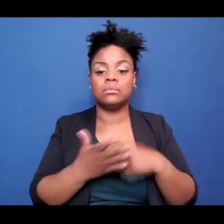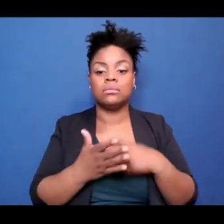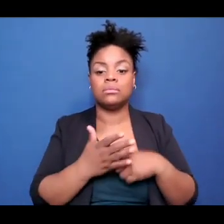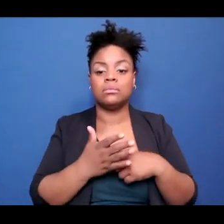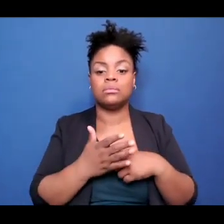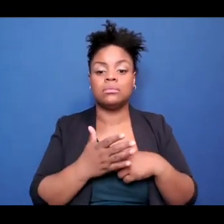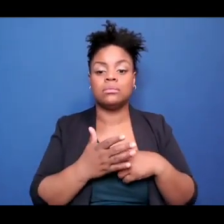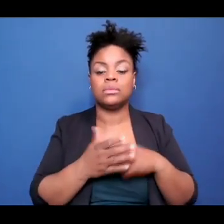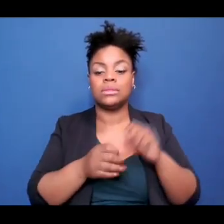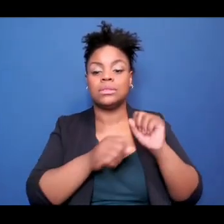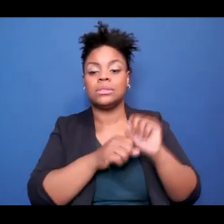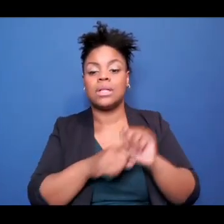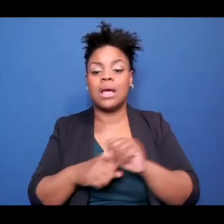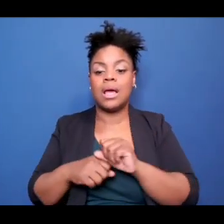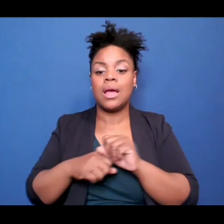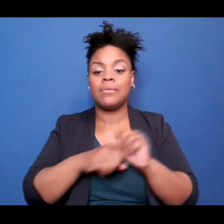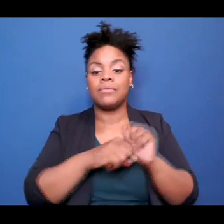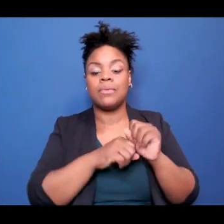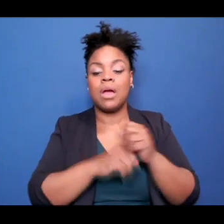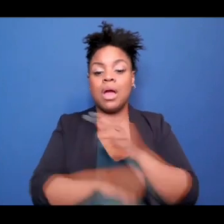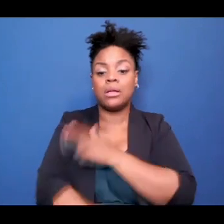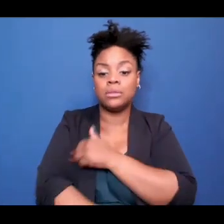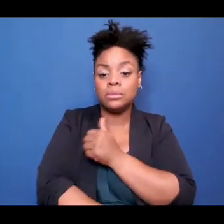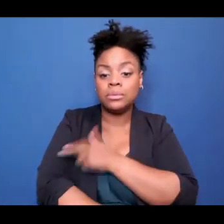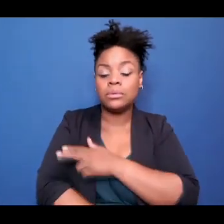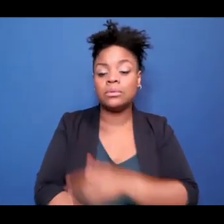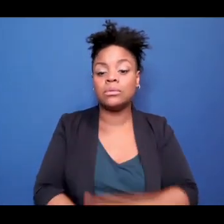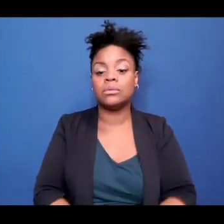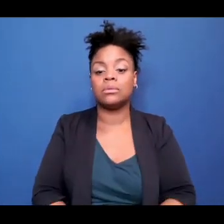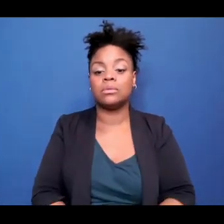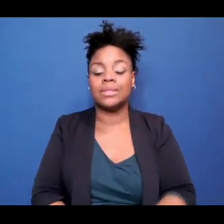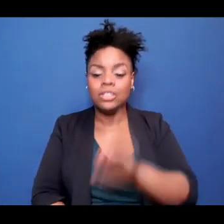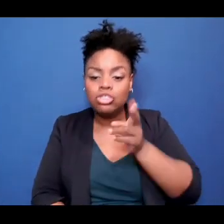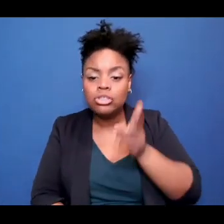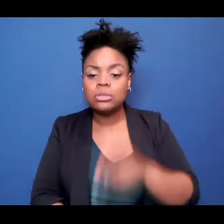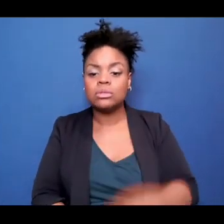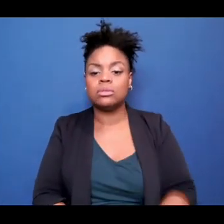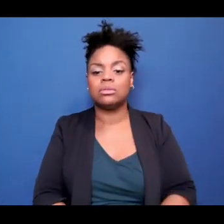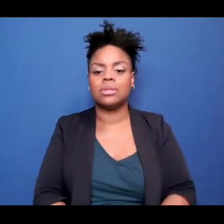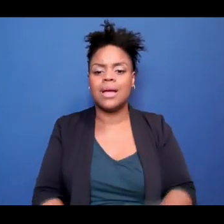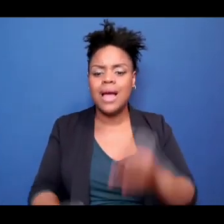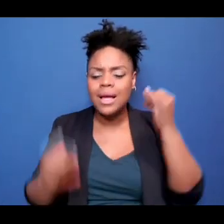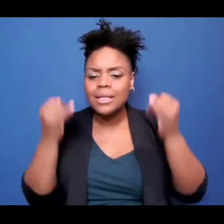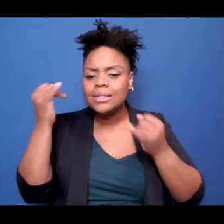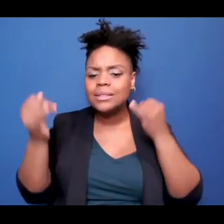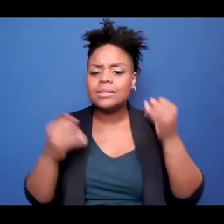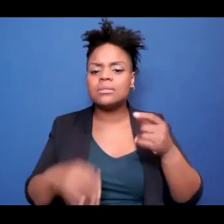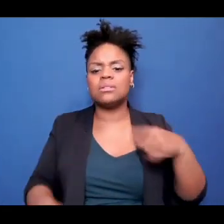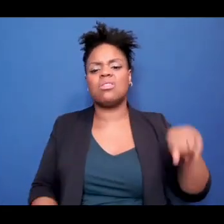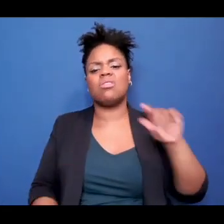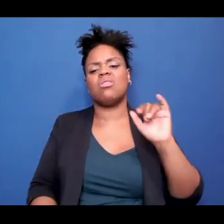SO-CALLED SLAVERY HYPERTENSION HYPOTHESIS, A DEBUNGT THEORY ABOUT BLACK BODIES BEING PREDISPOSED TO RETAIN SALT AFTER